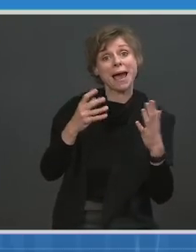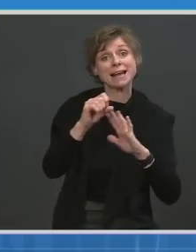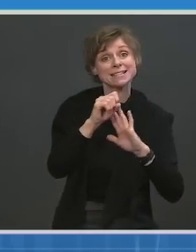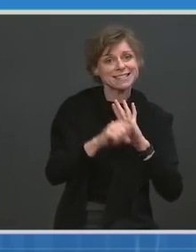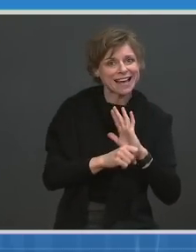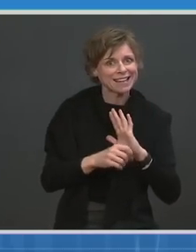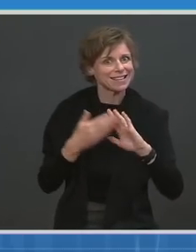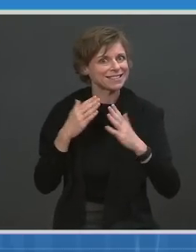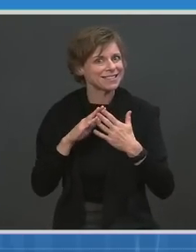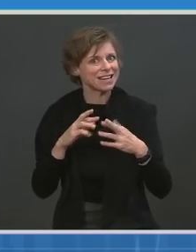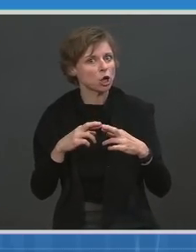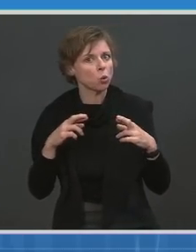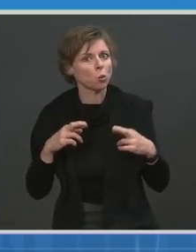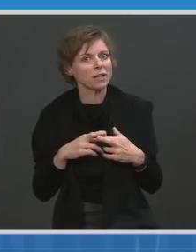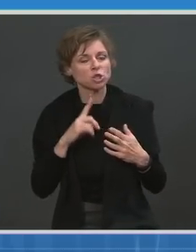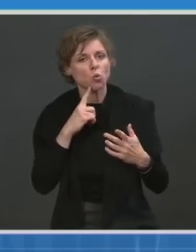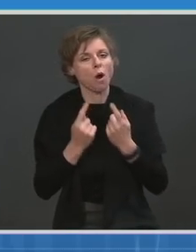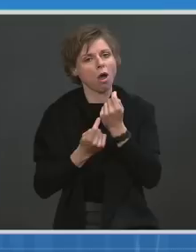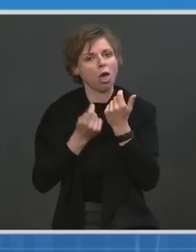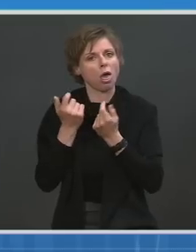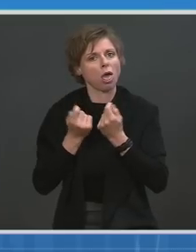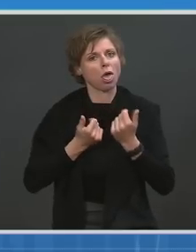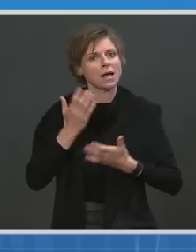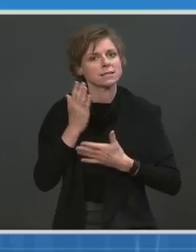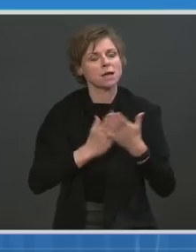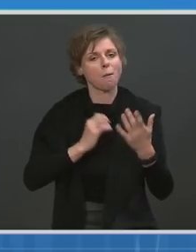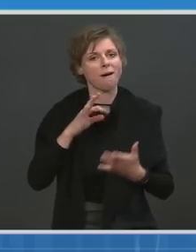that are pulling back on some of the mitigation methods